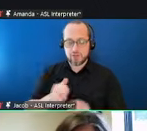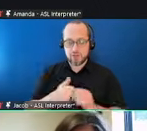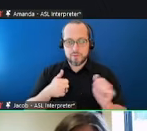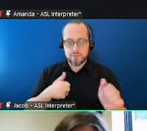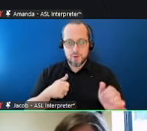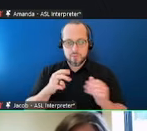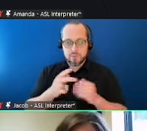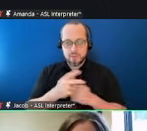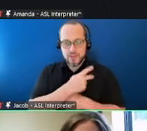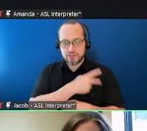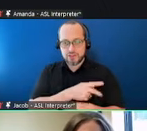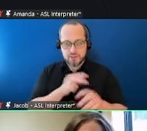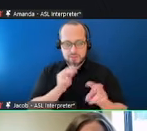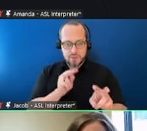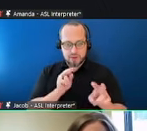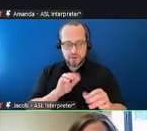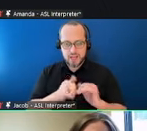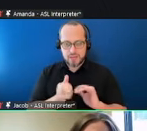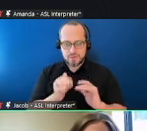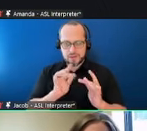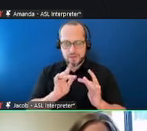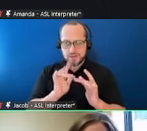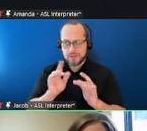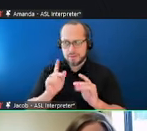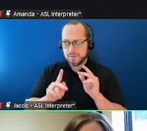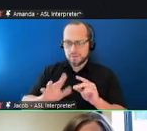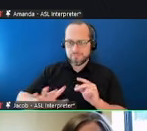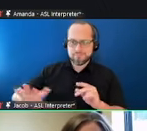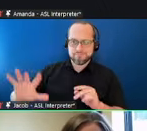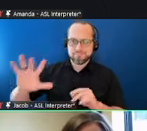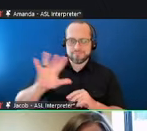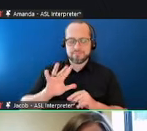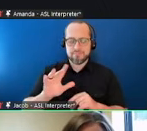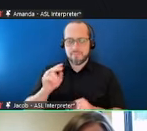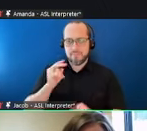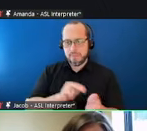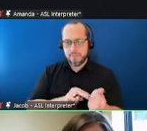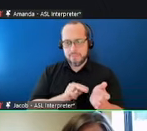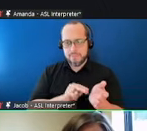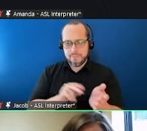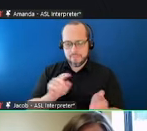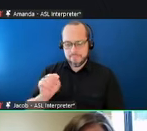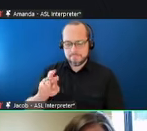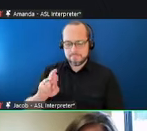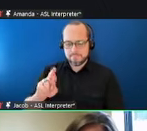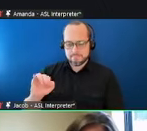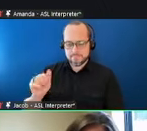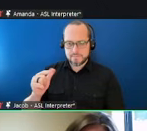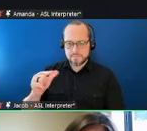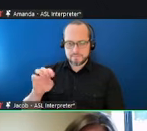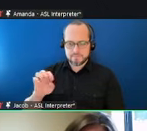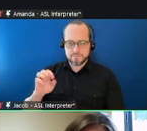to reach everybody in that rural area and then nurse triage s um services and so that's a 247